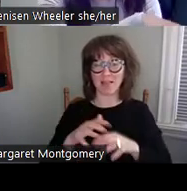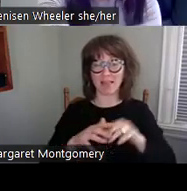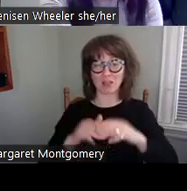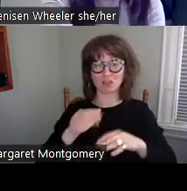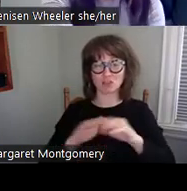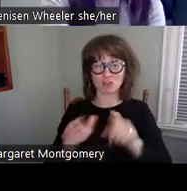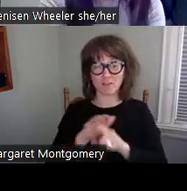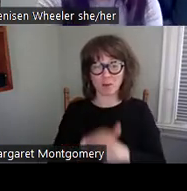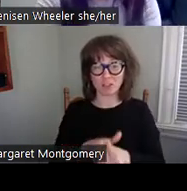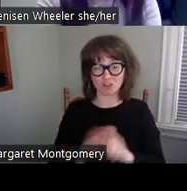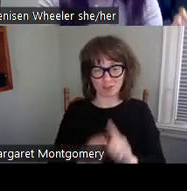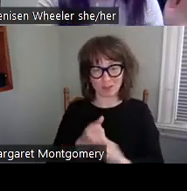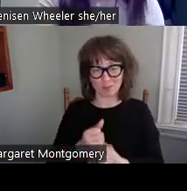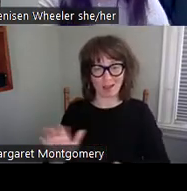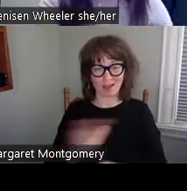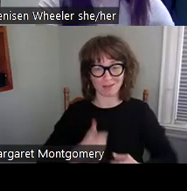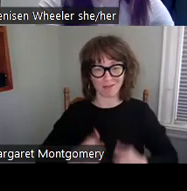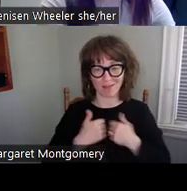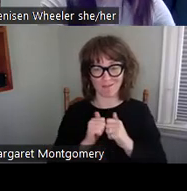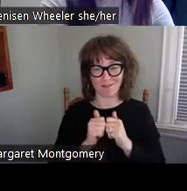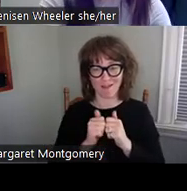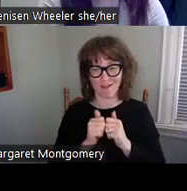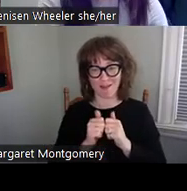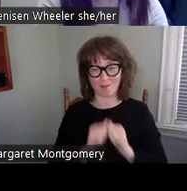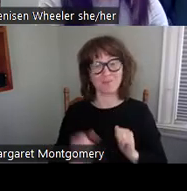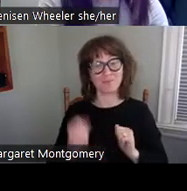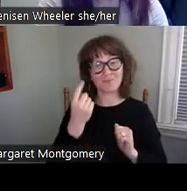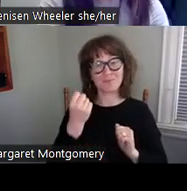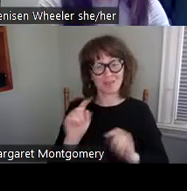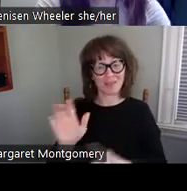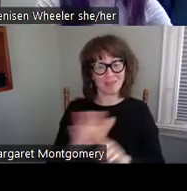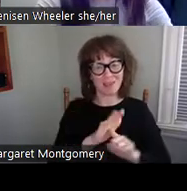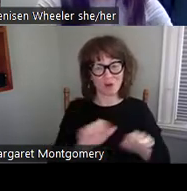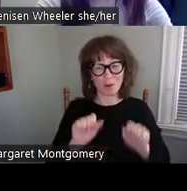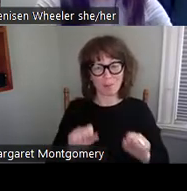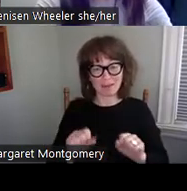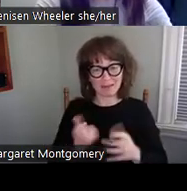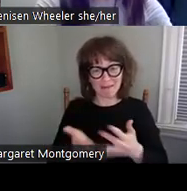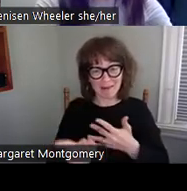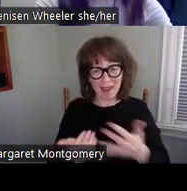their experiences of abuse, and also their ability to navigate legal and social services?